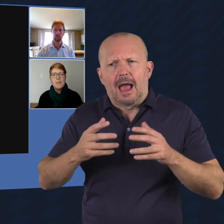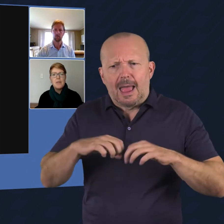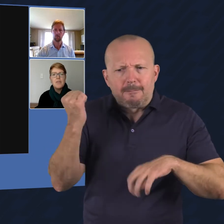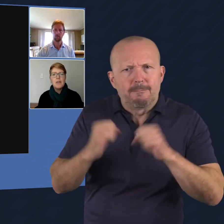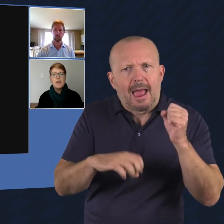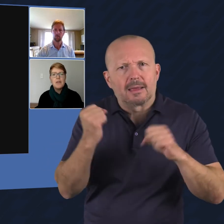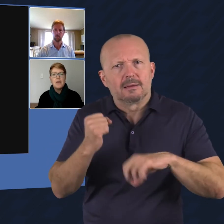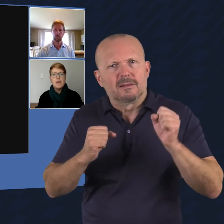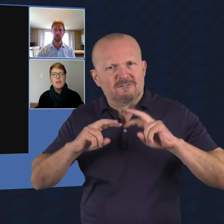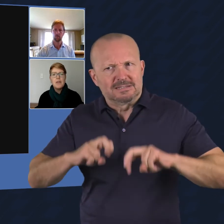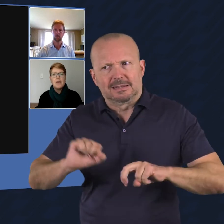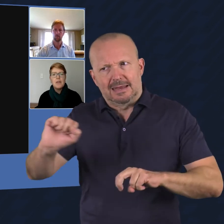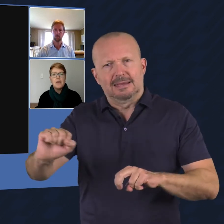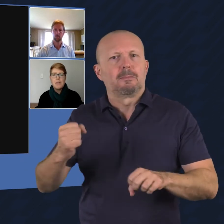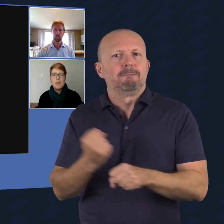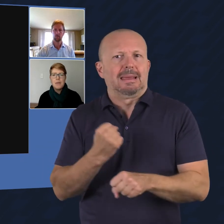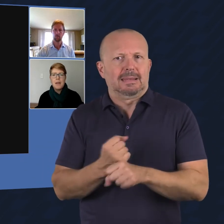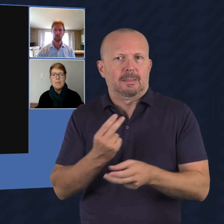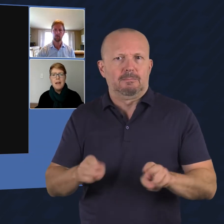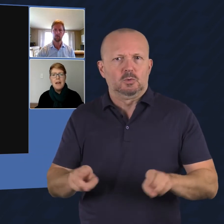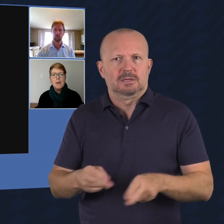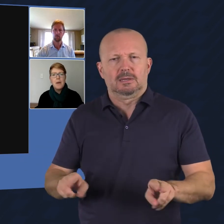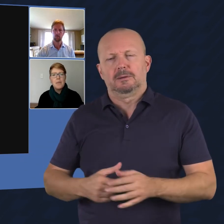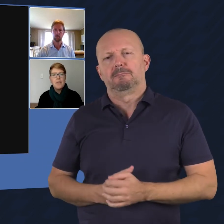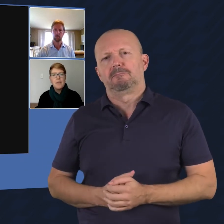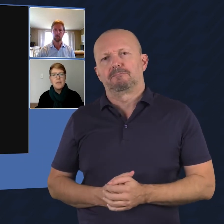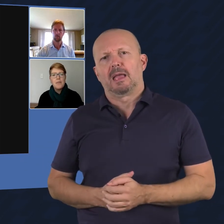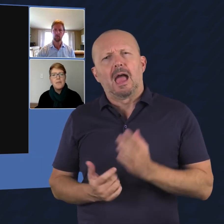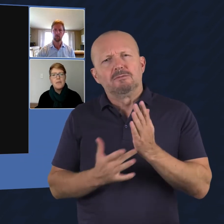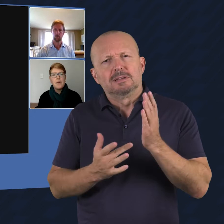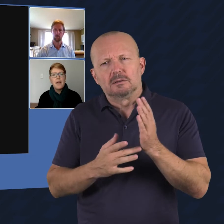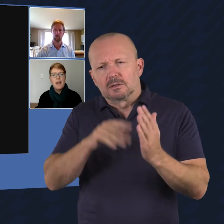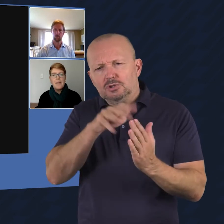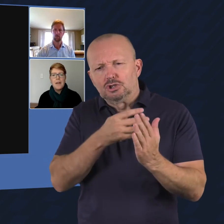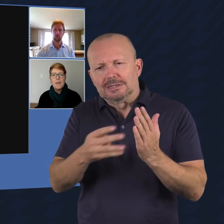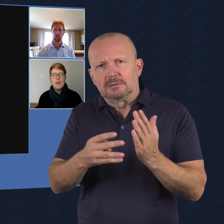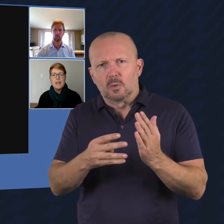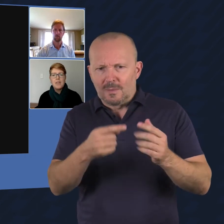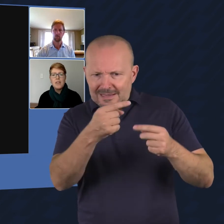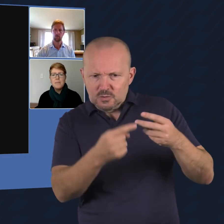Spreadsheets feature technical data about every stem cross-referenced to other assets in the collection,